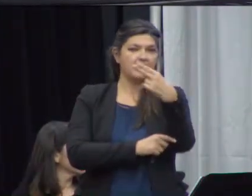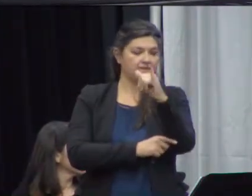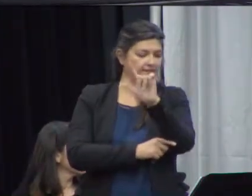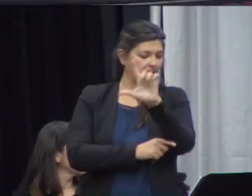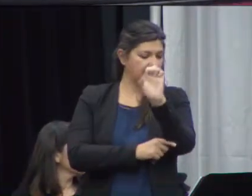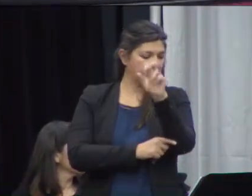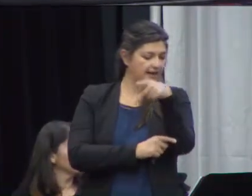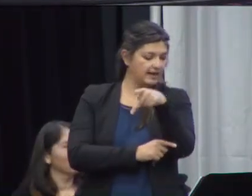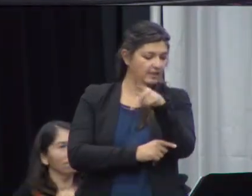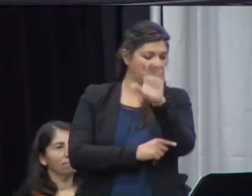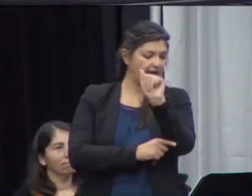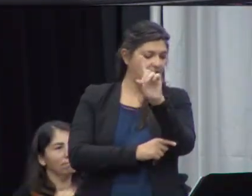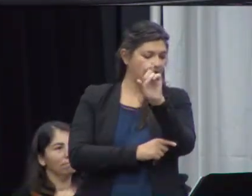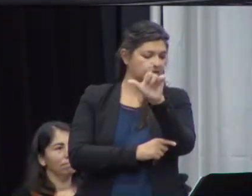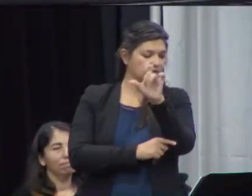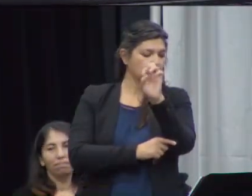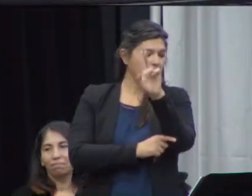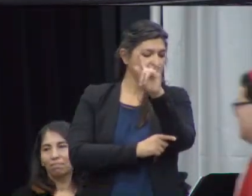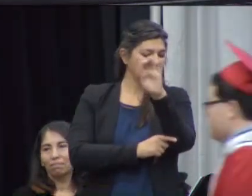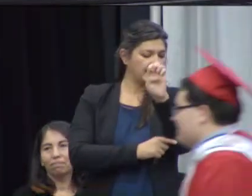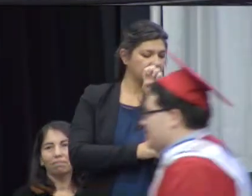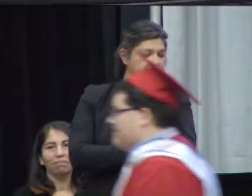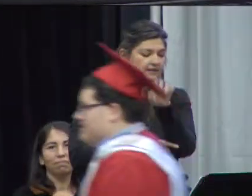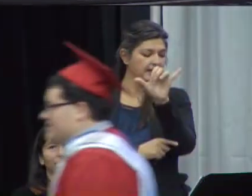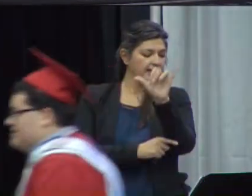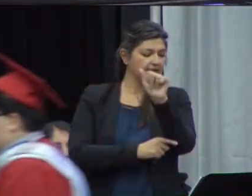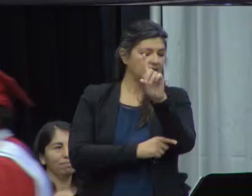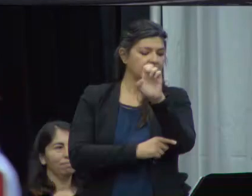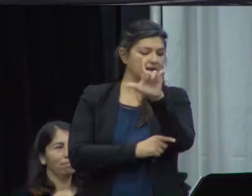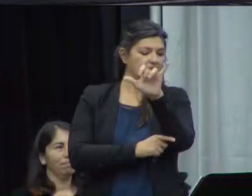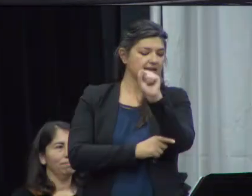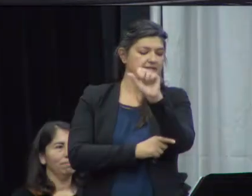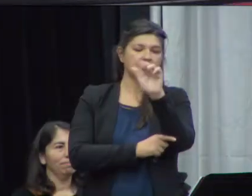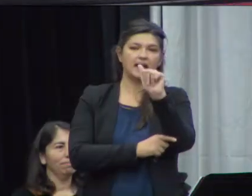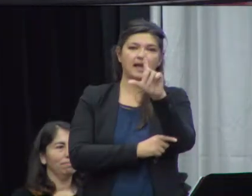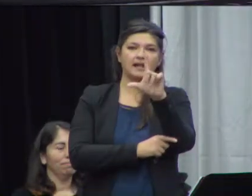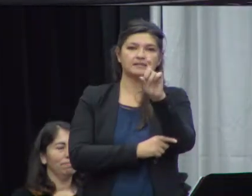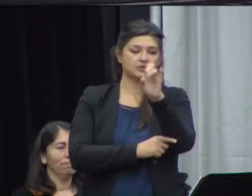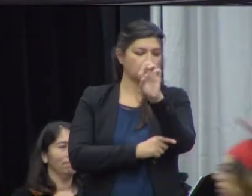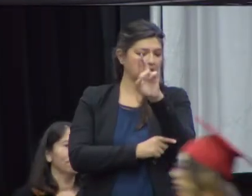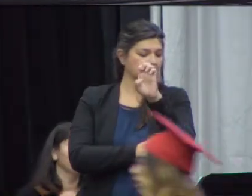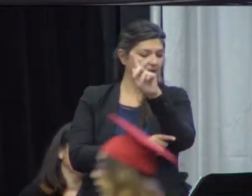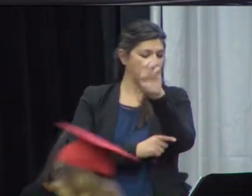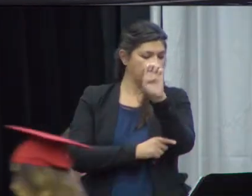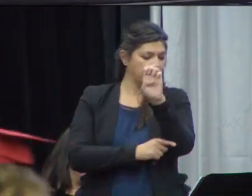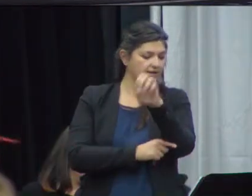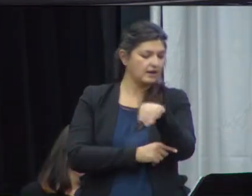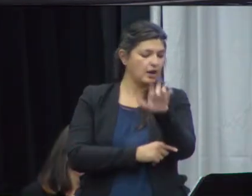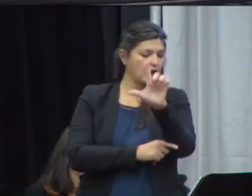Yadeliz Aldareta. (audience applauds) Luke Allan. (audience applauds)